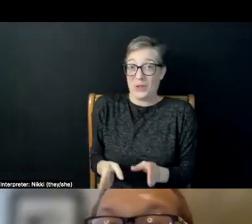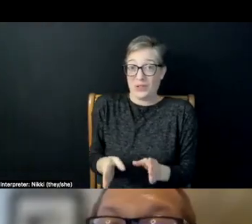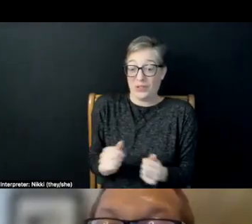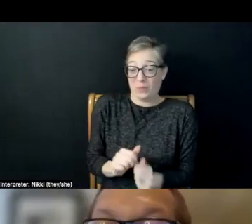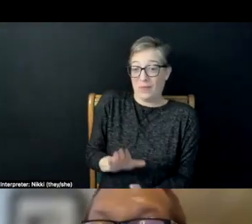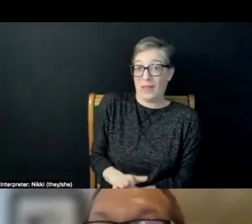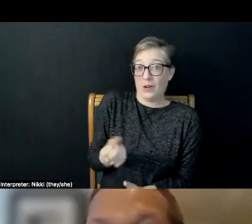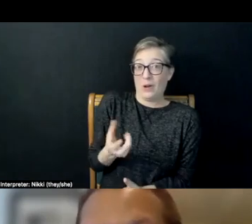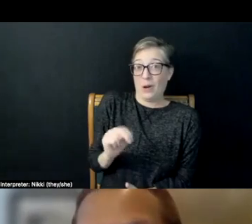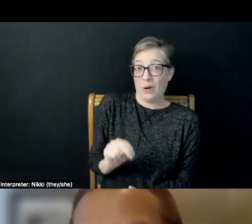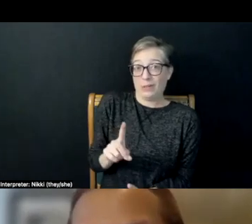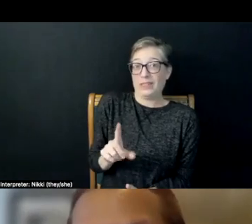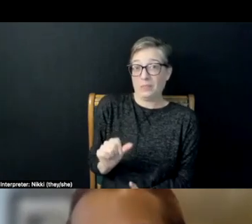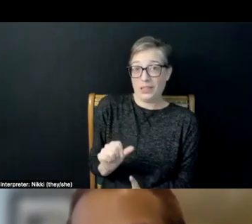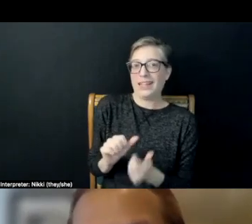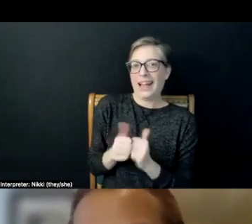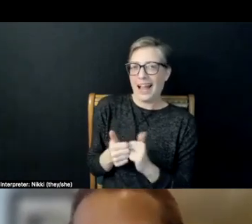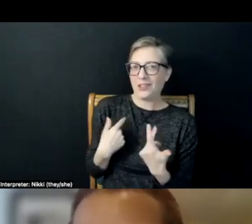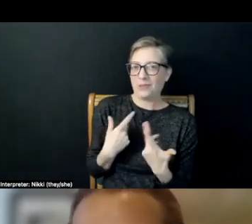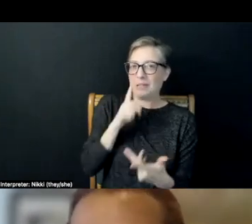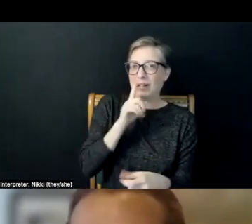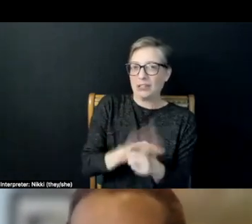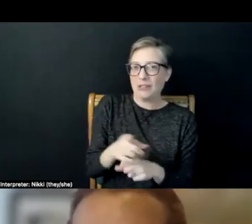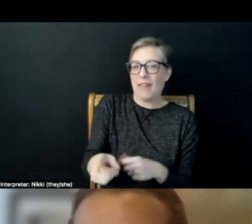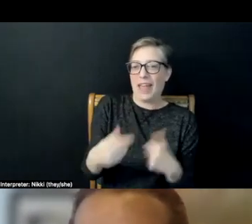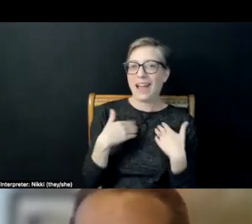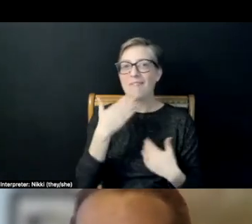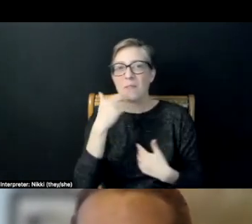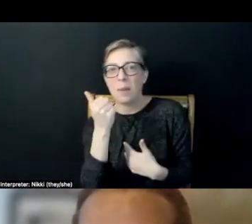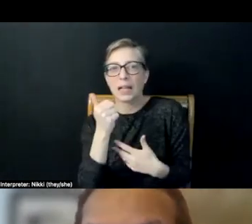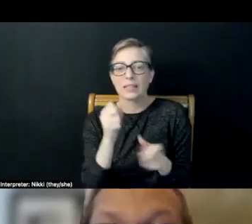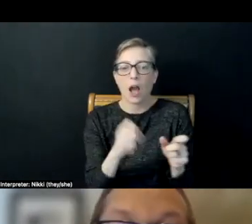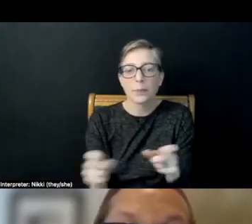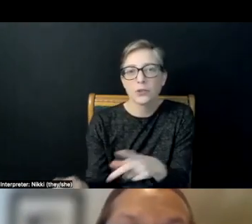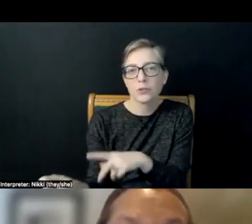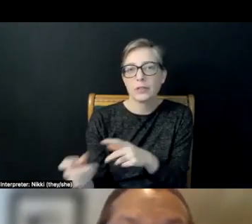has the best and the fairest shot starting from the beginning.